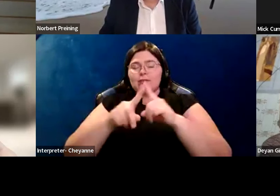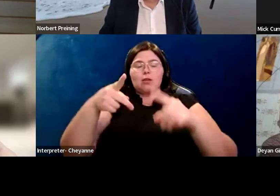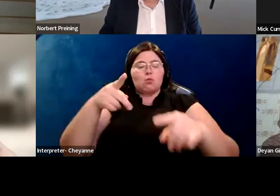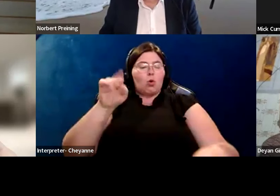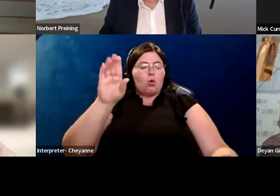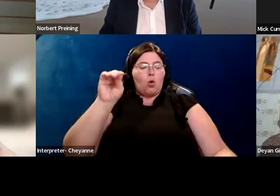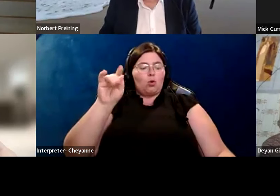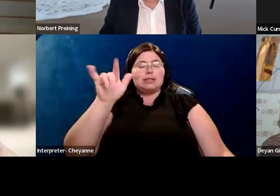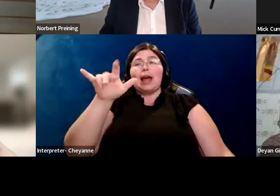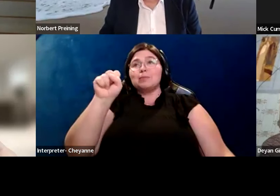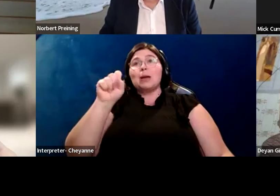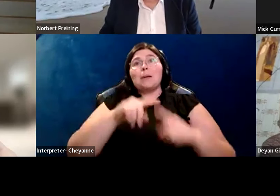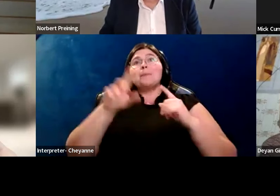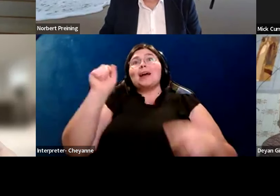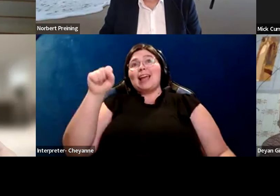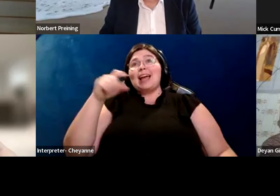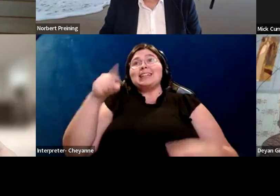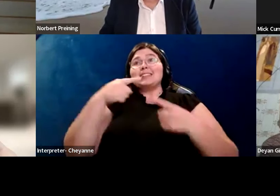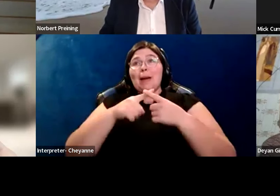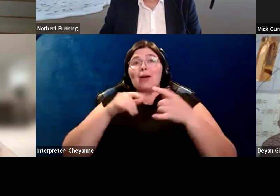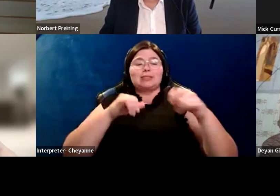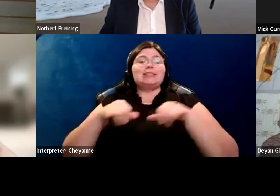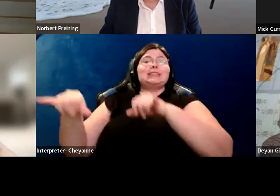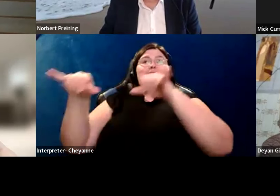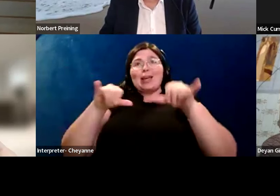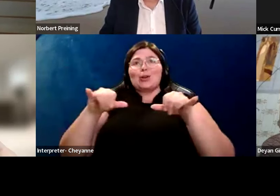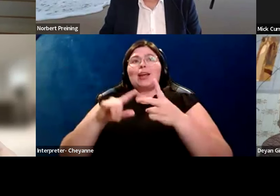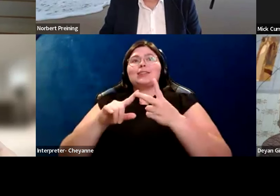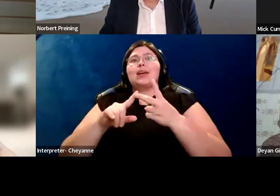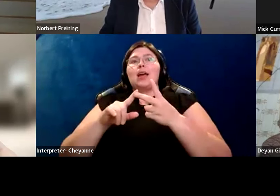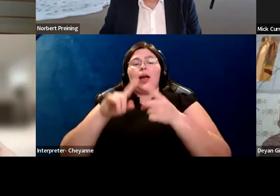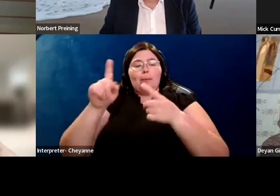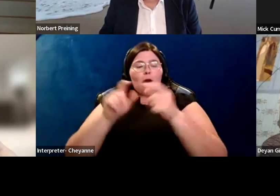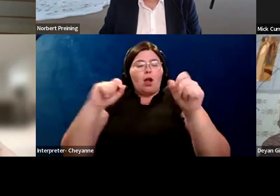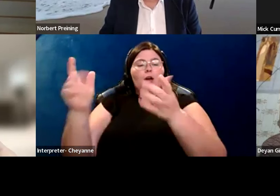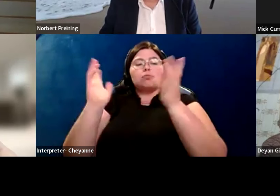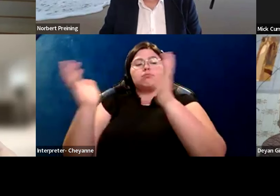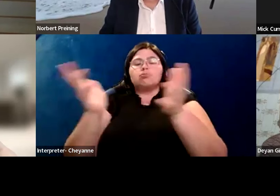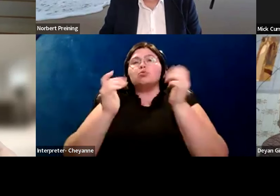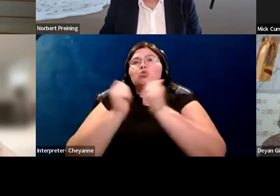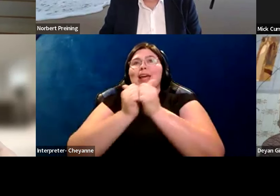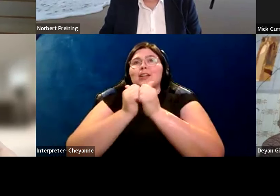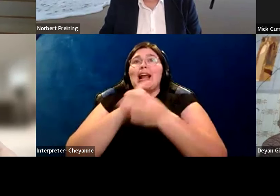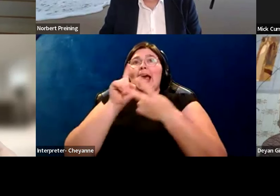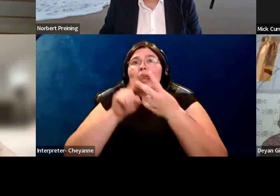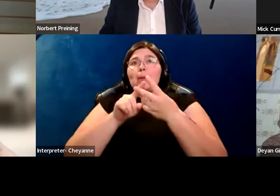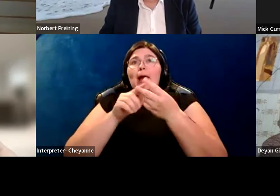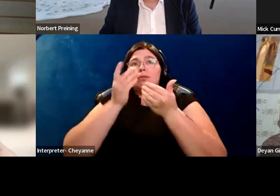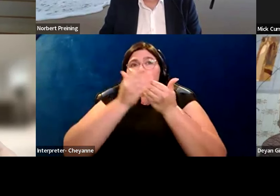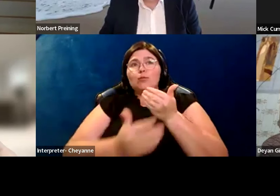But, yeah, it's about standardizing this stuff. It's about all talking together. And it's about moving forward as one,